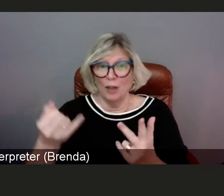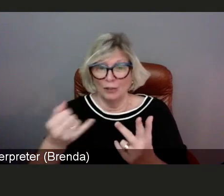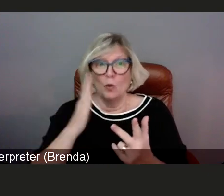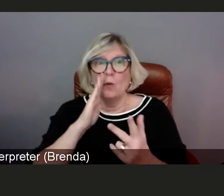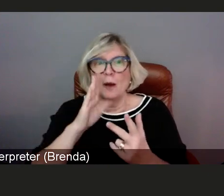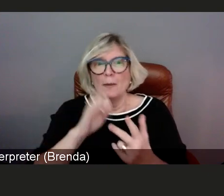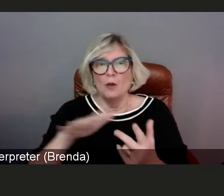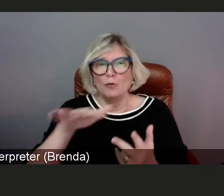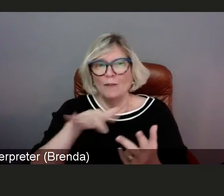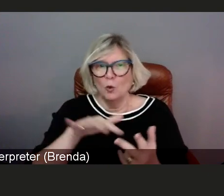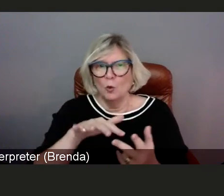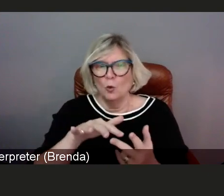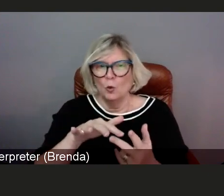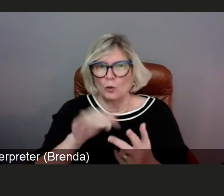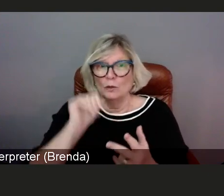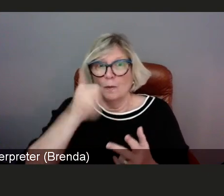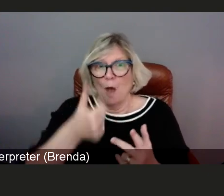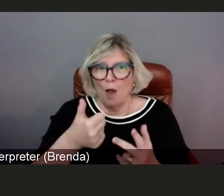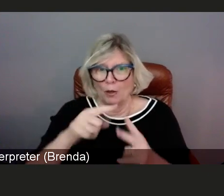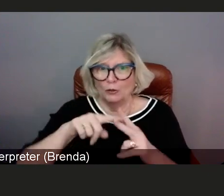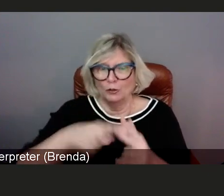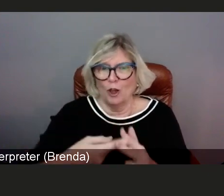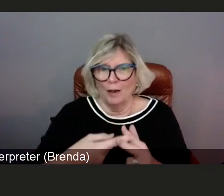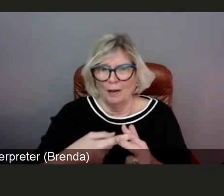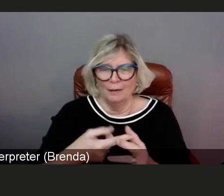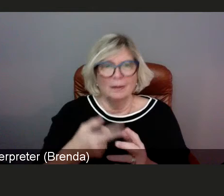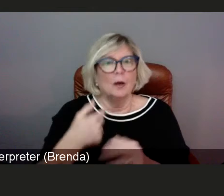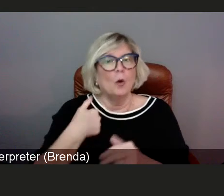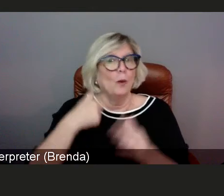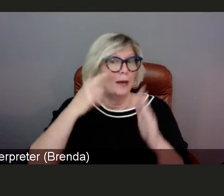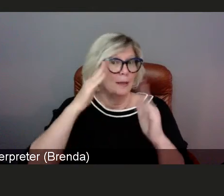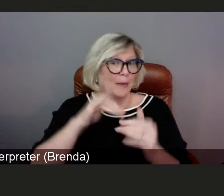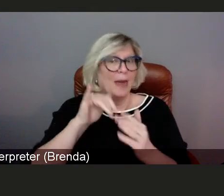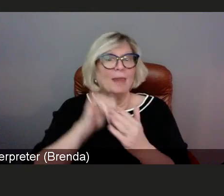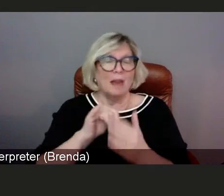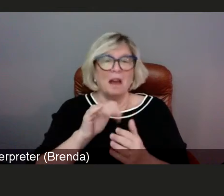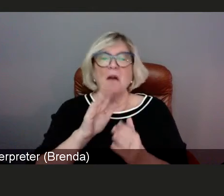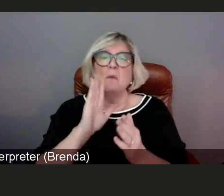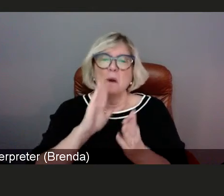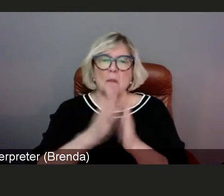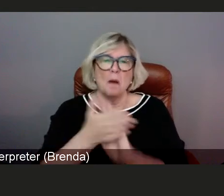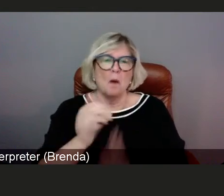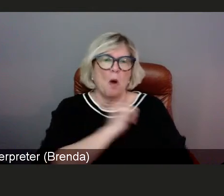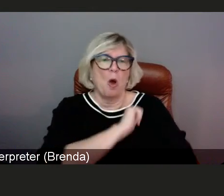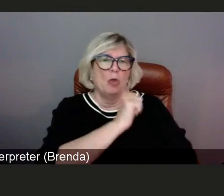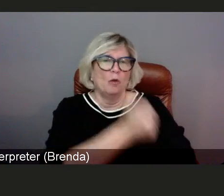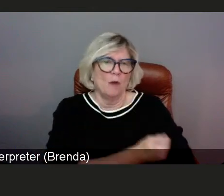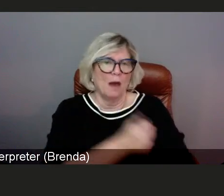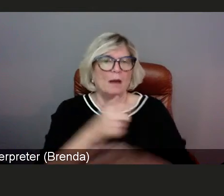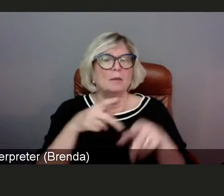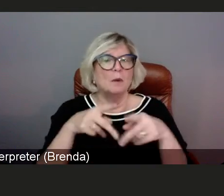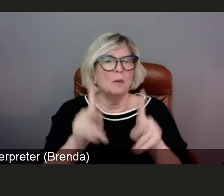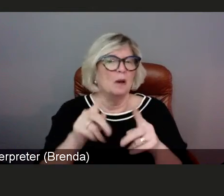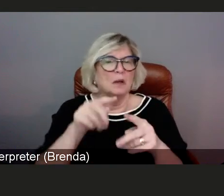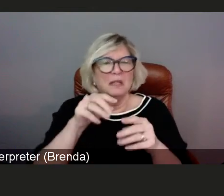Again, this we expect to be authorized within the next several days to the next week or two